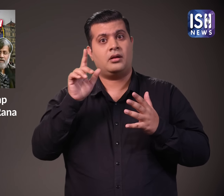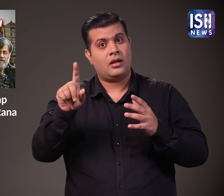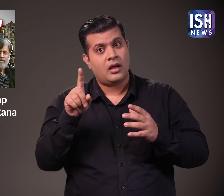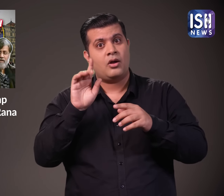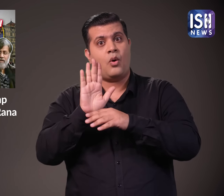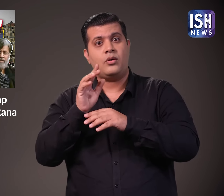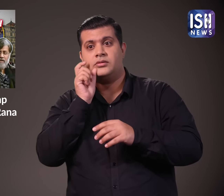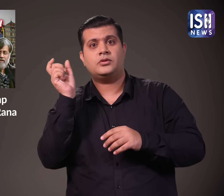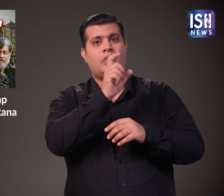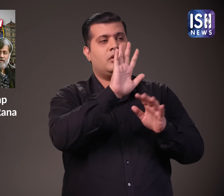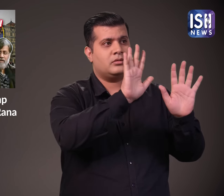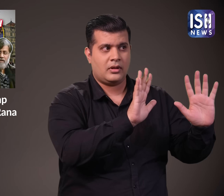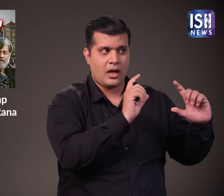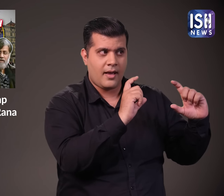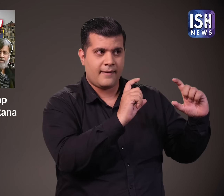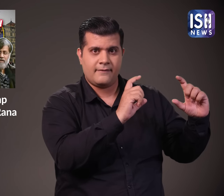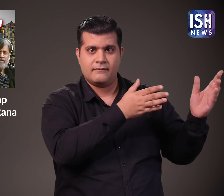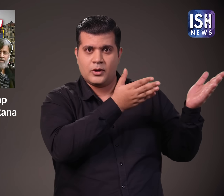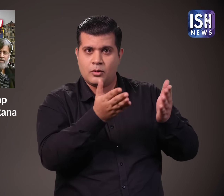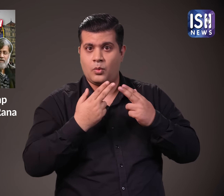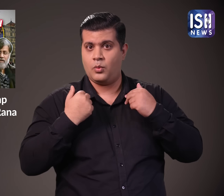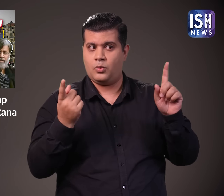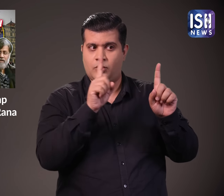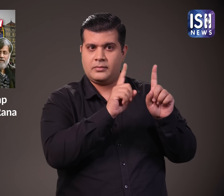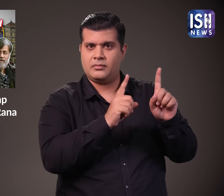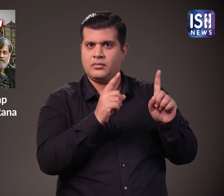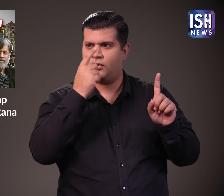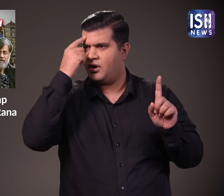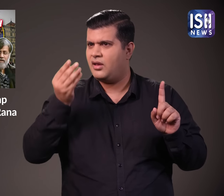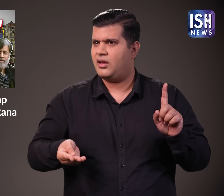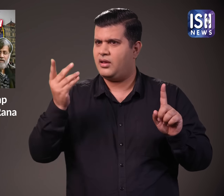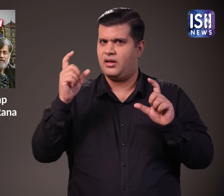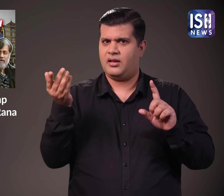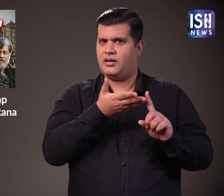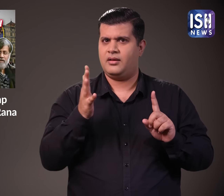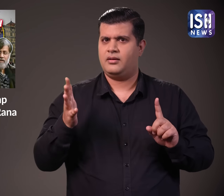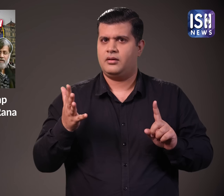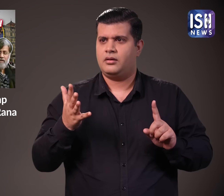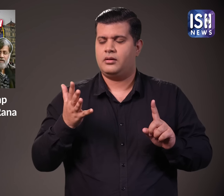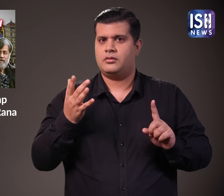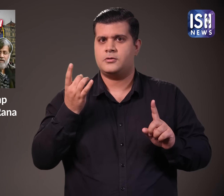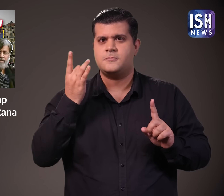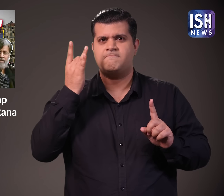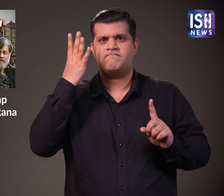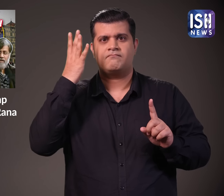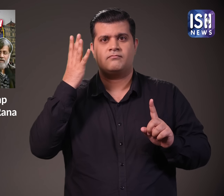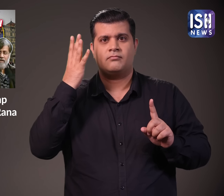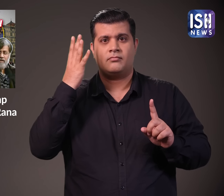Despite all this, Congress has called for a fair trial for Rana. This is outrageous.